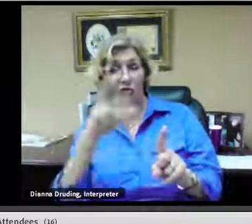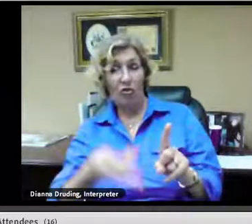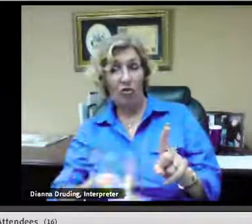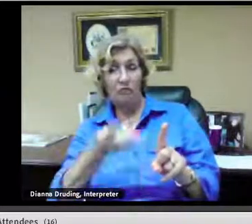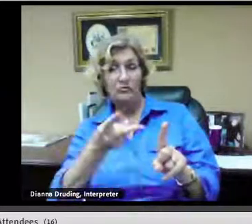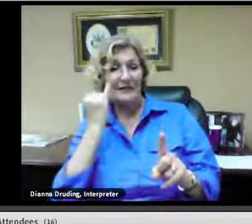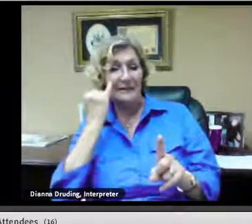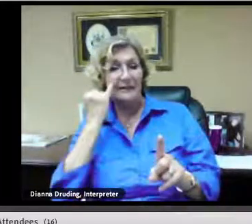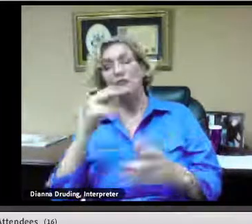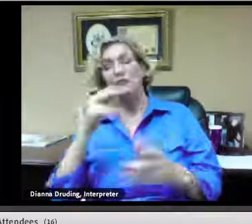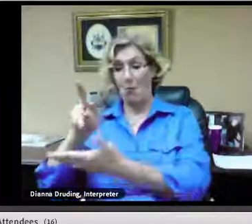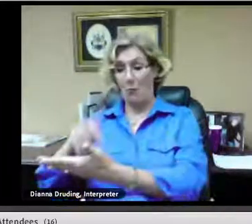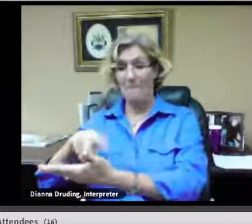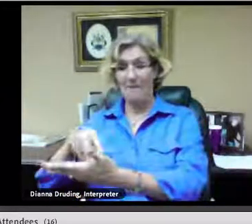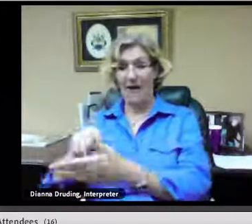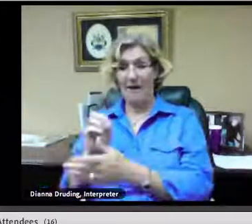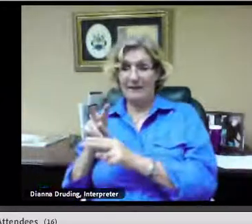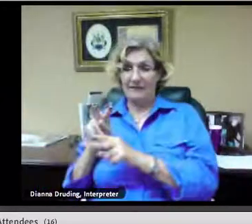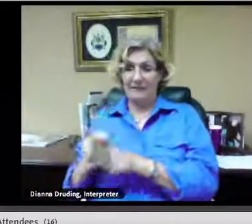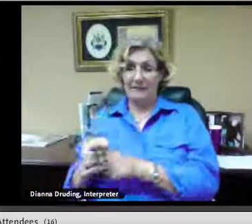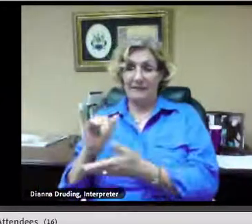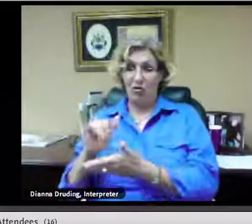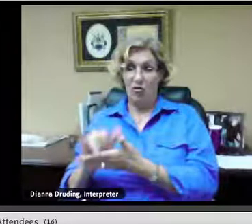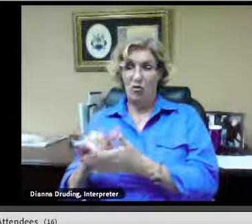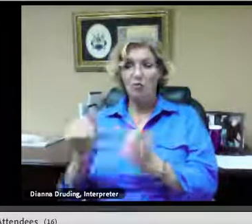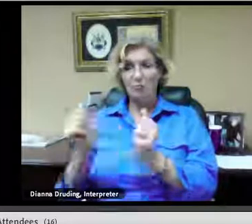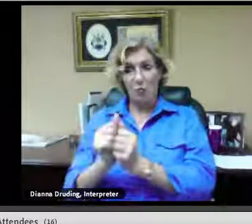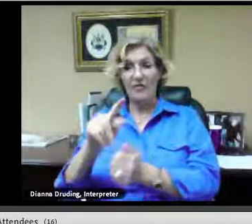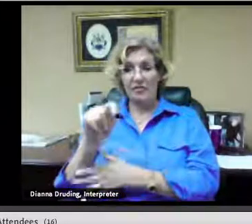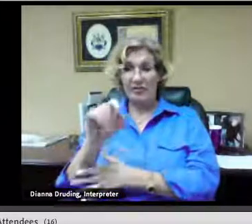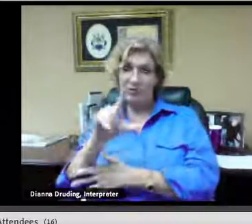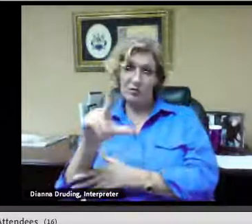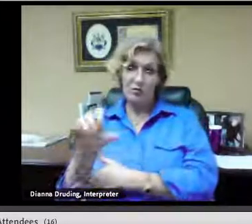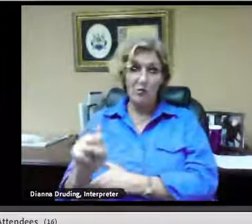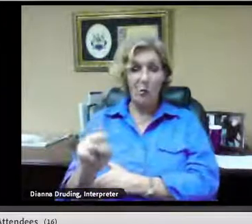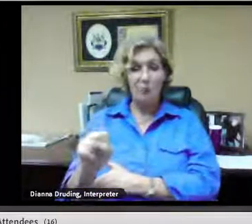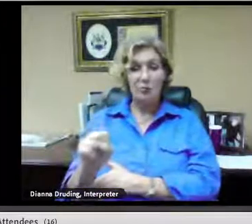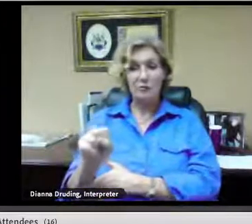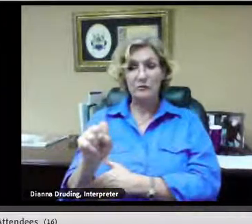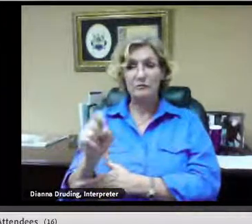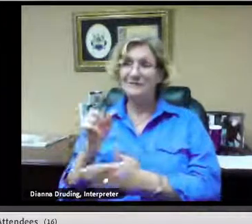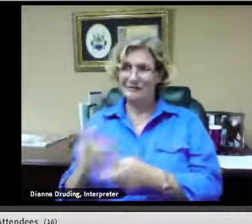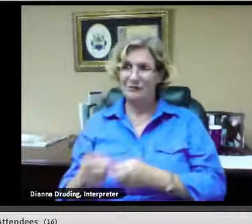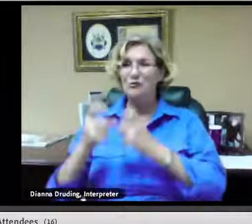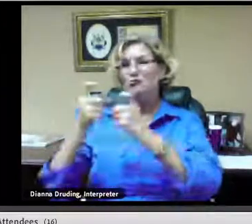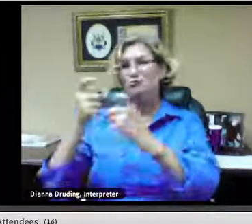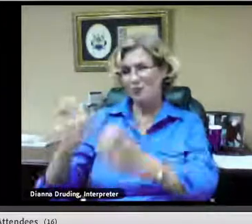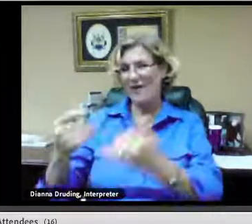with the tools in the lens that you get today, thinking about accessibility,